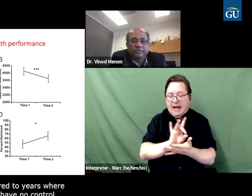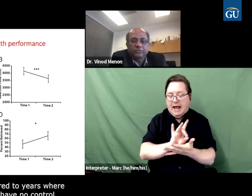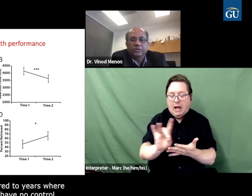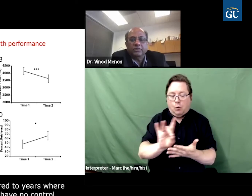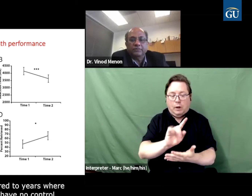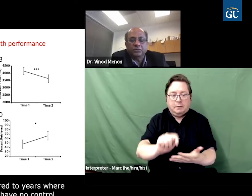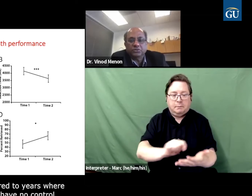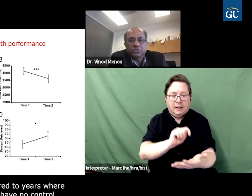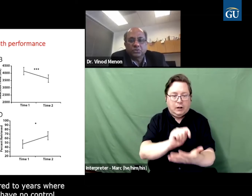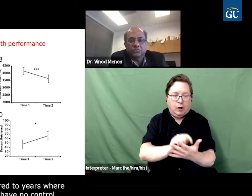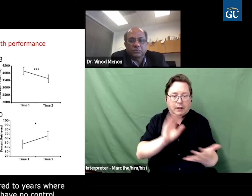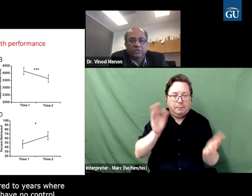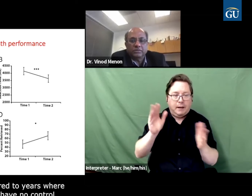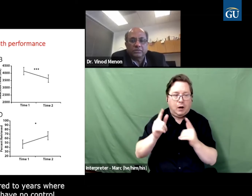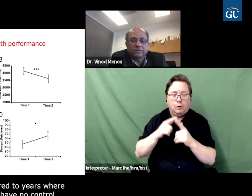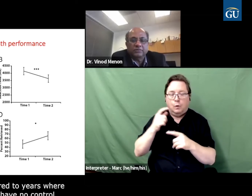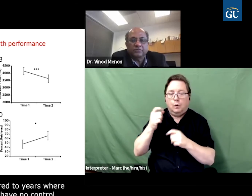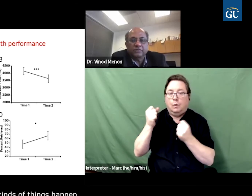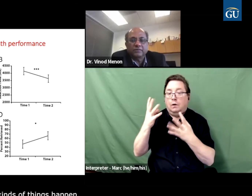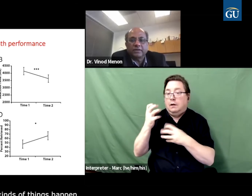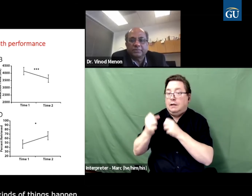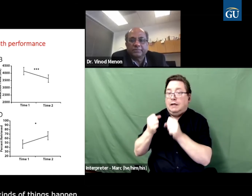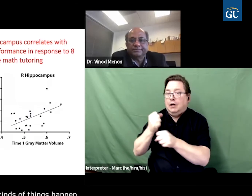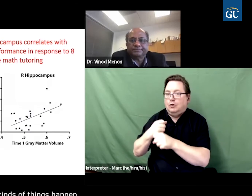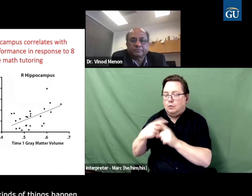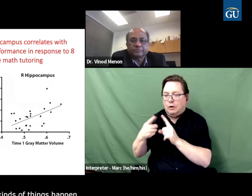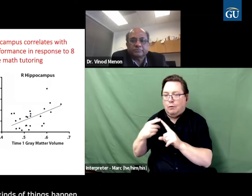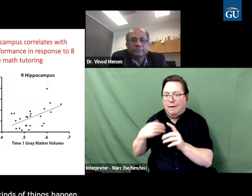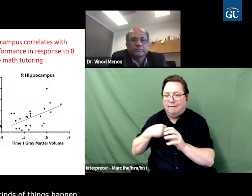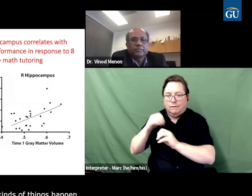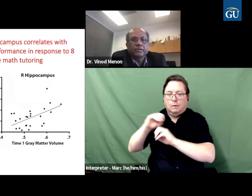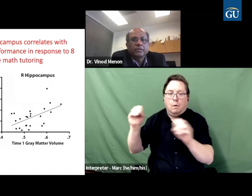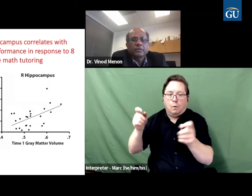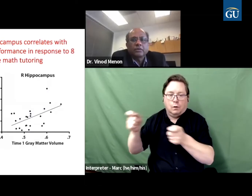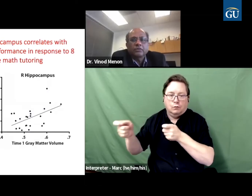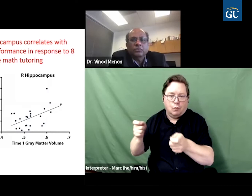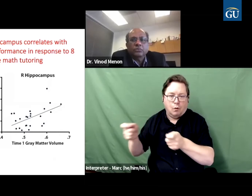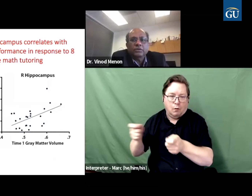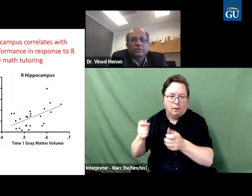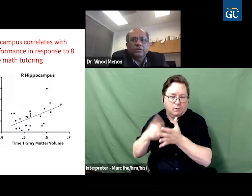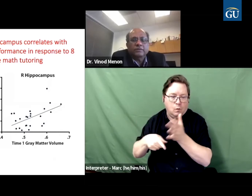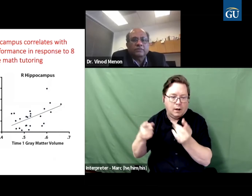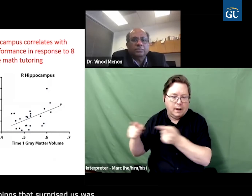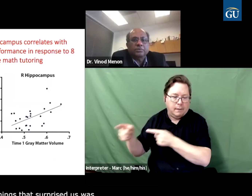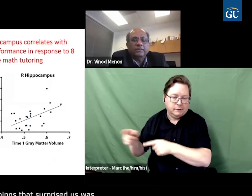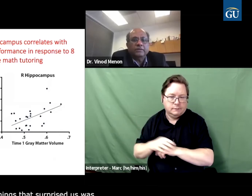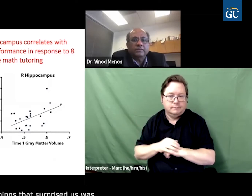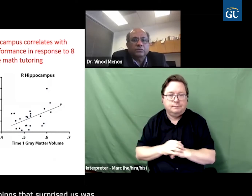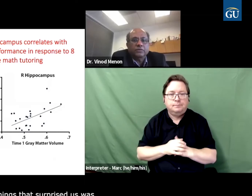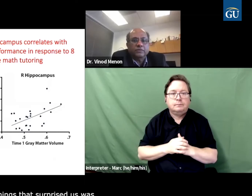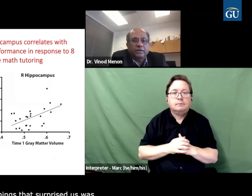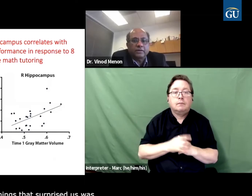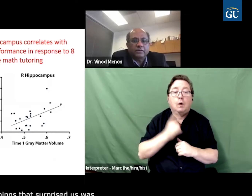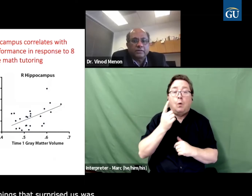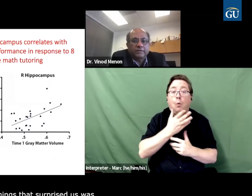to years where you have no control over what kinds of things happen